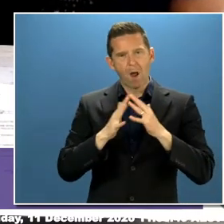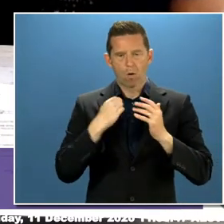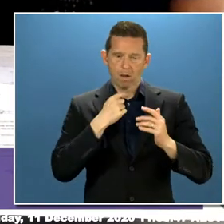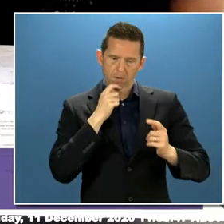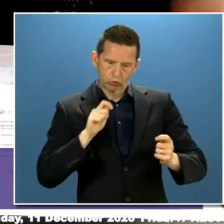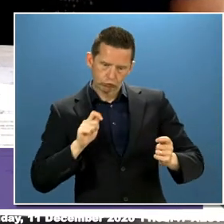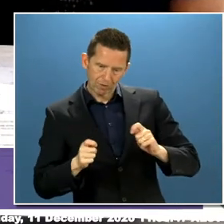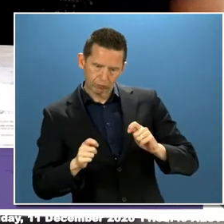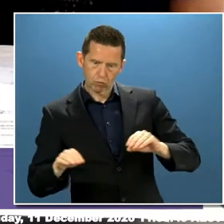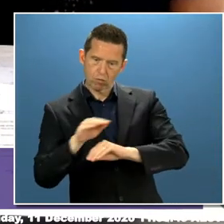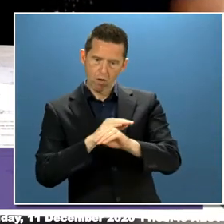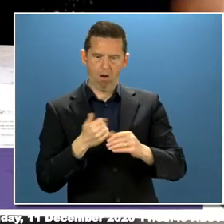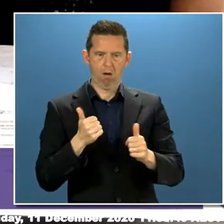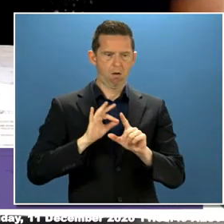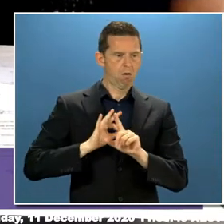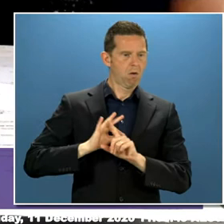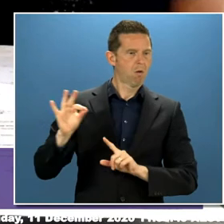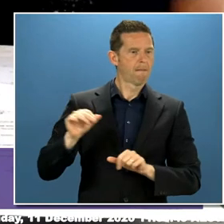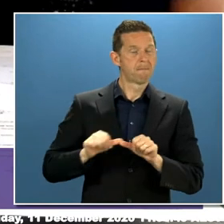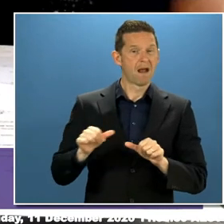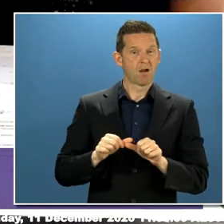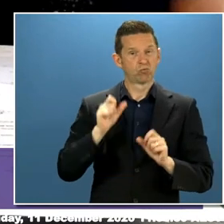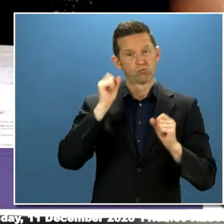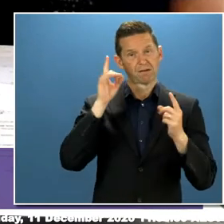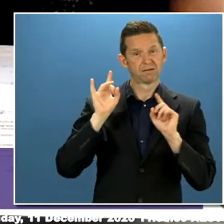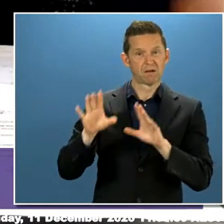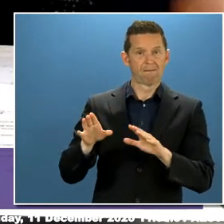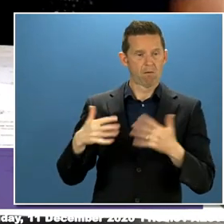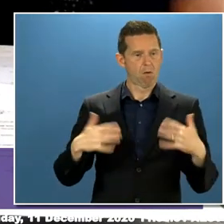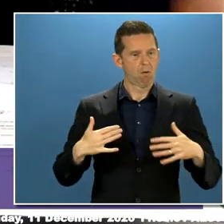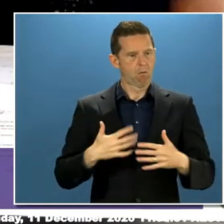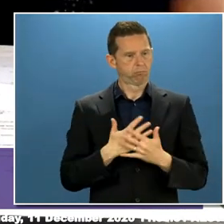what might seem as a small change can make such a large impact for a person